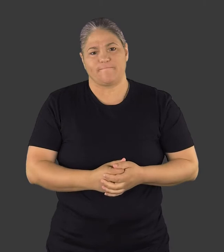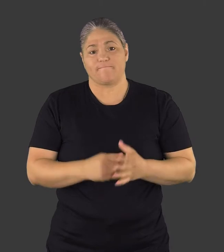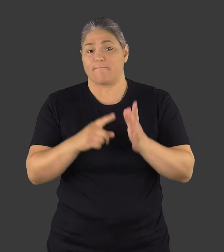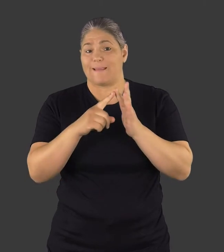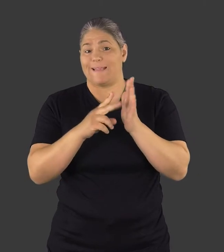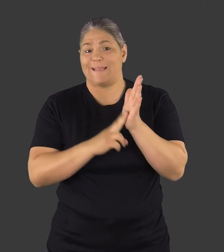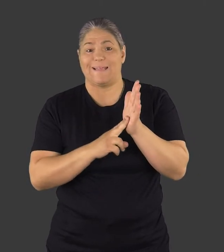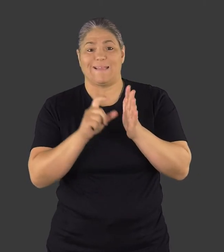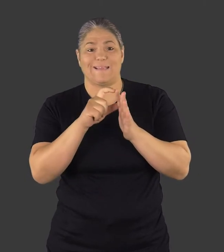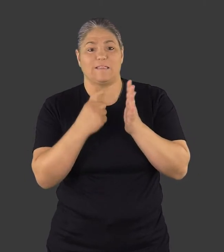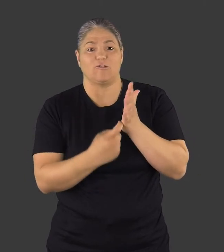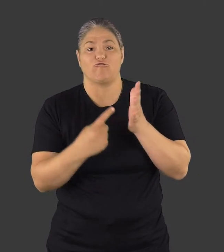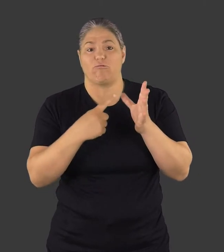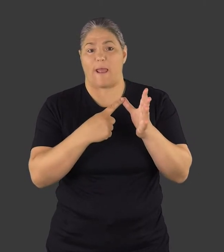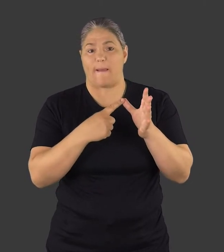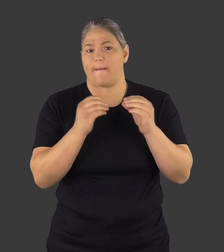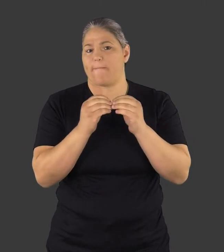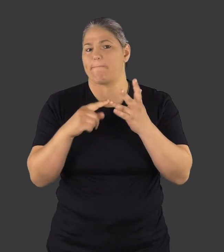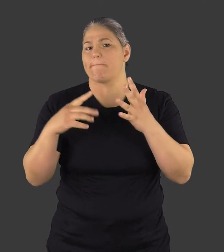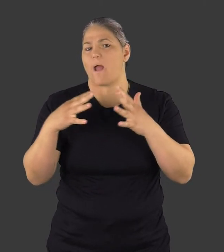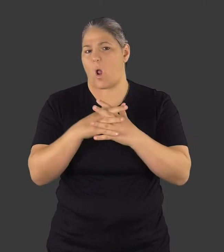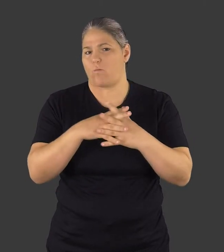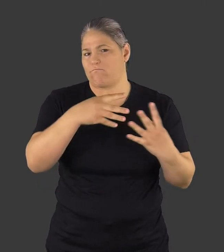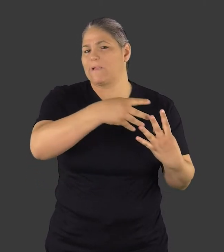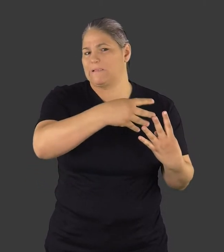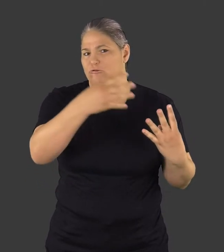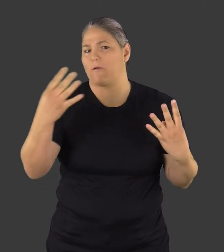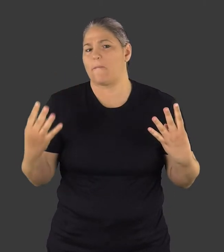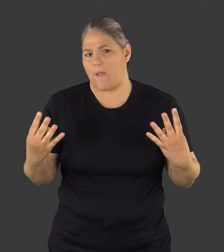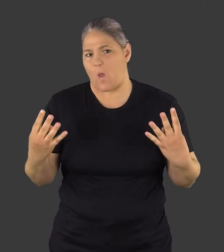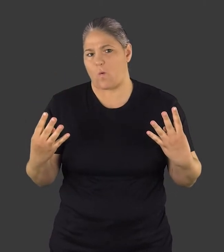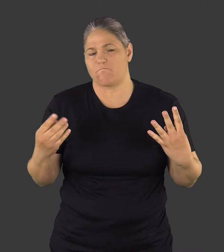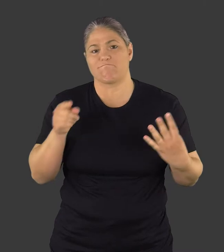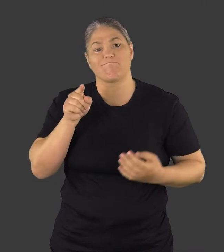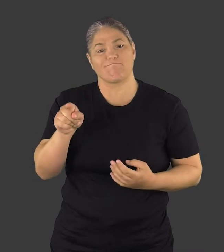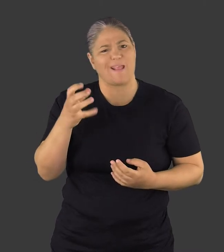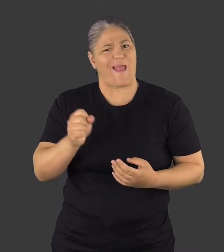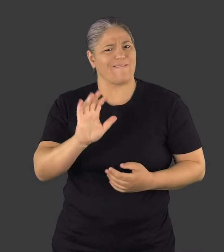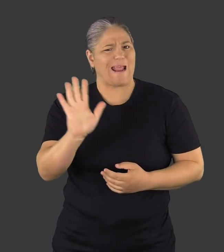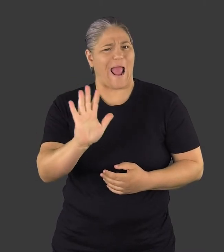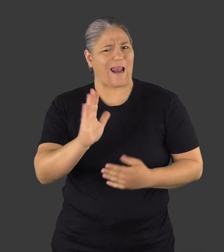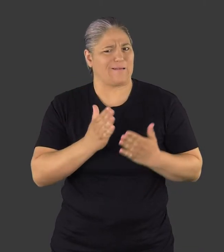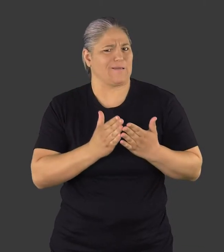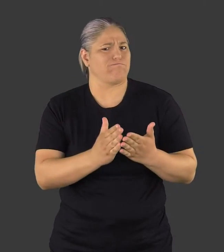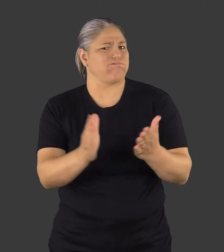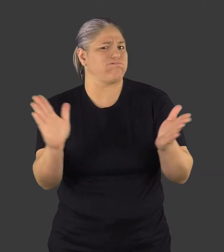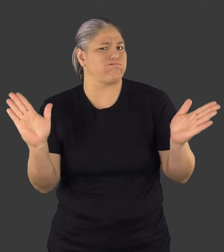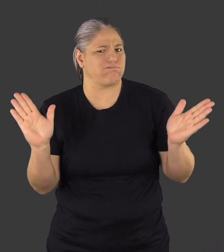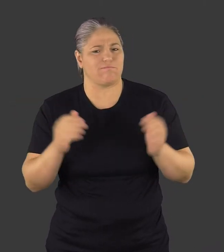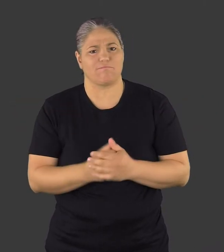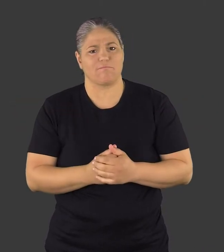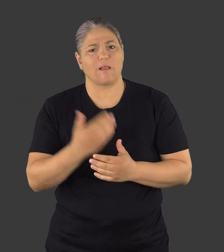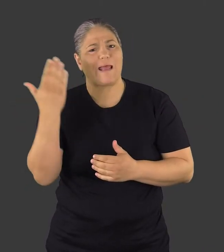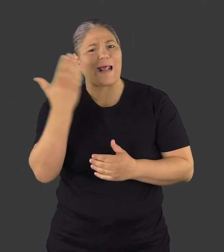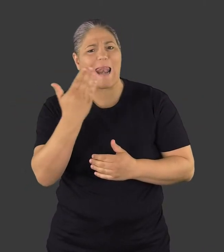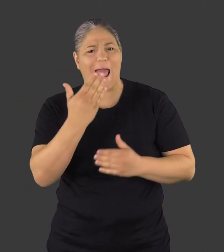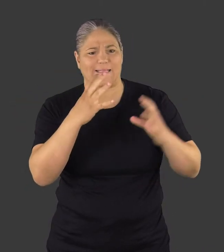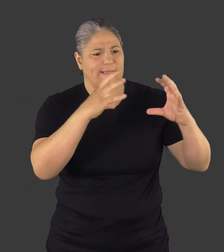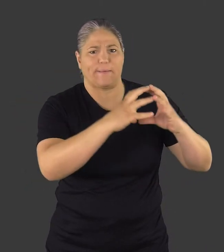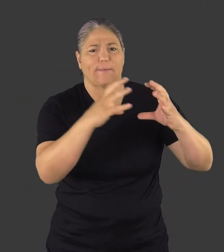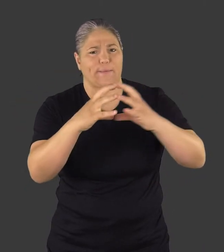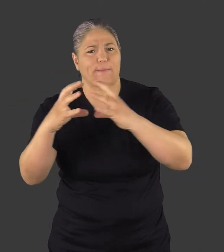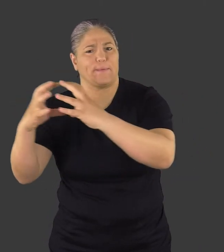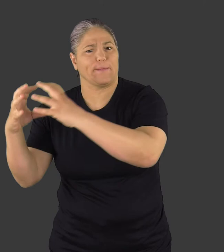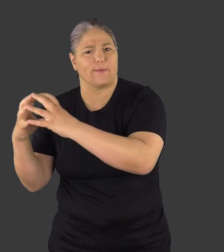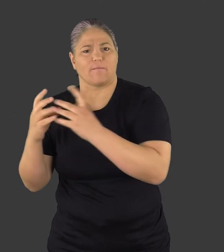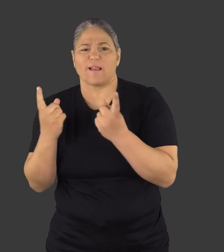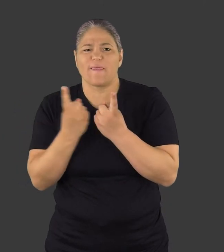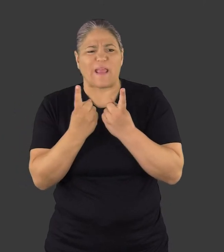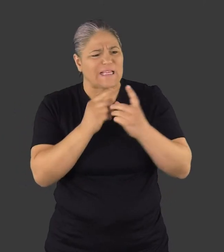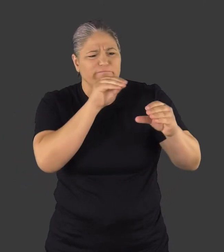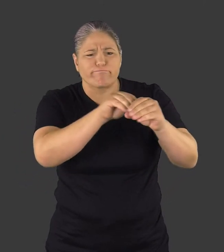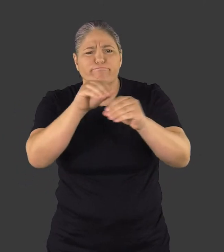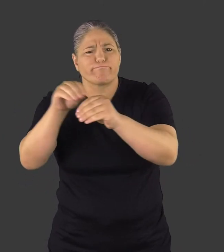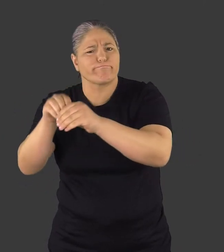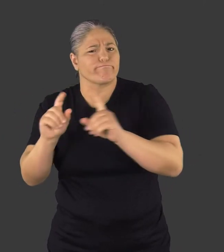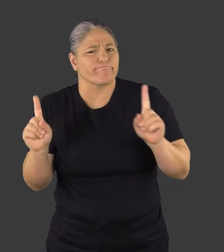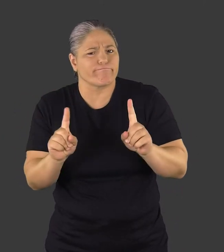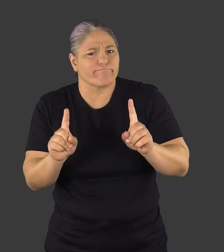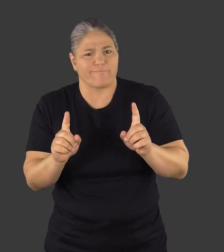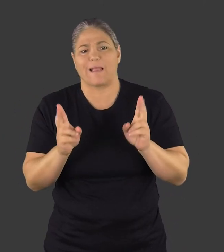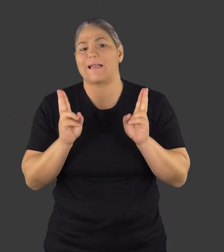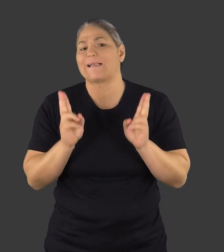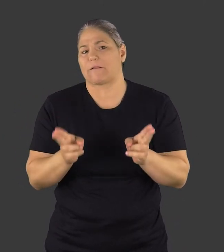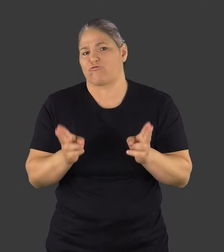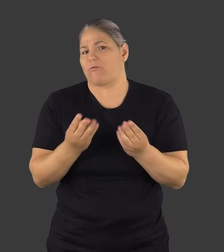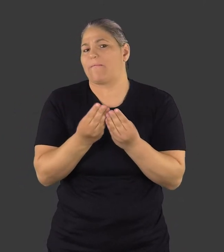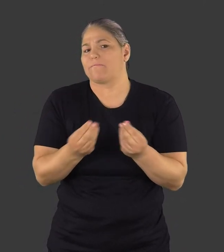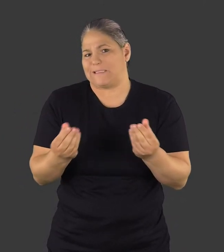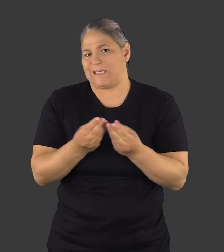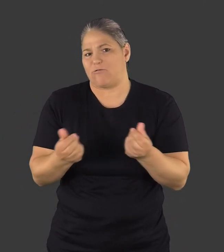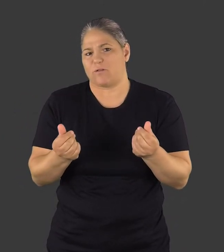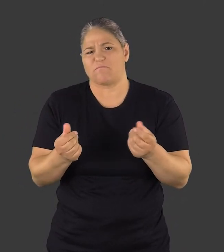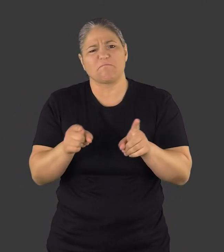Indra’s bow is a vast colour spectrum of glass vessels filled with natural materials.